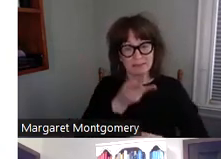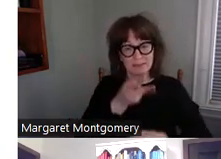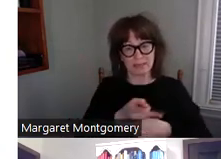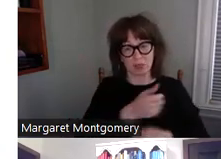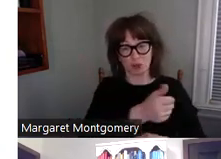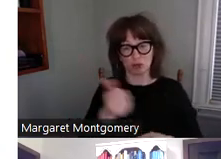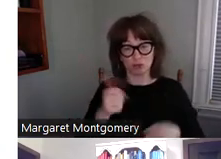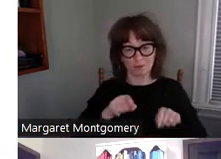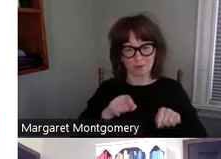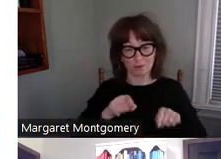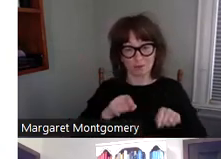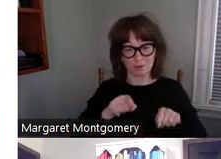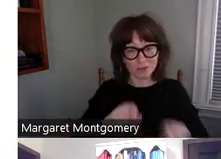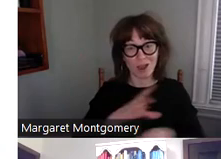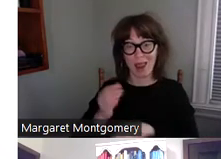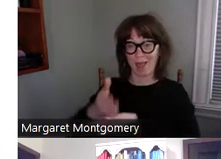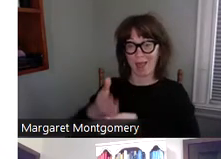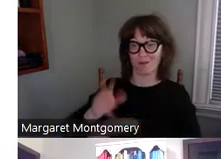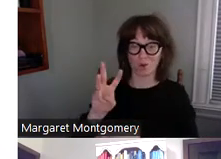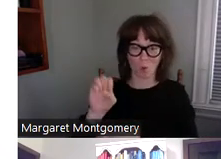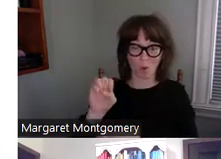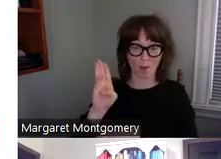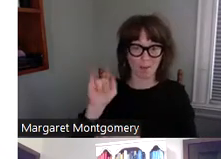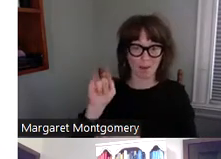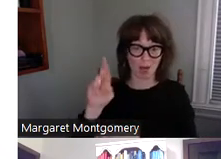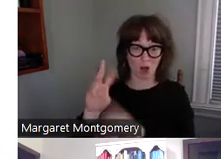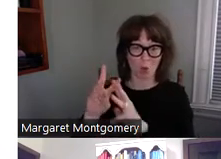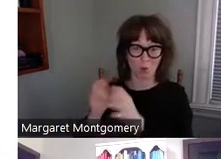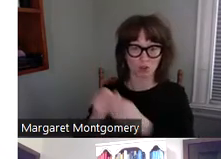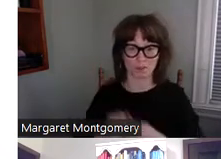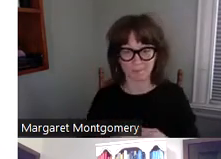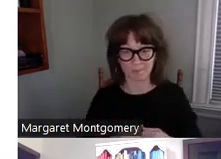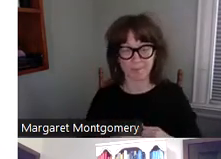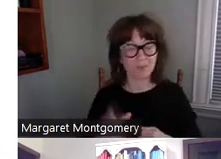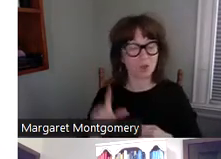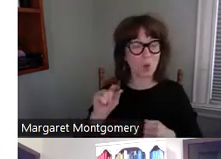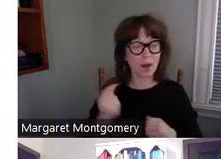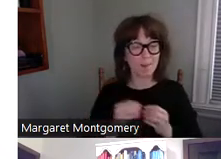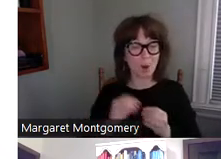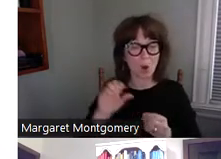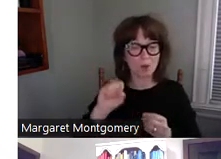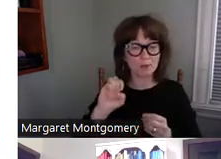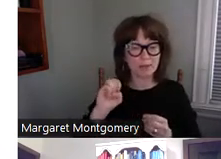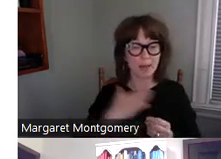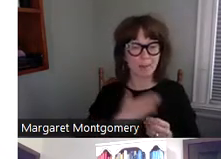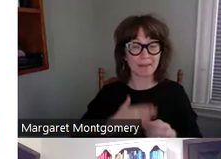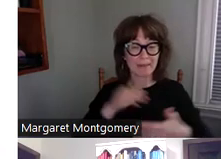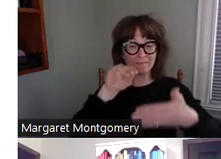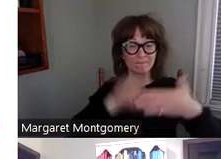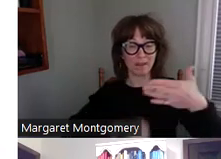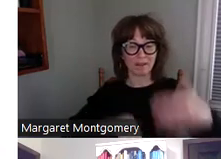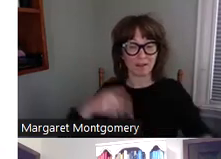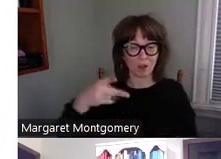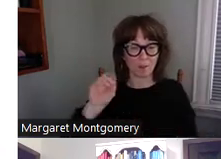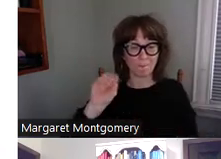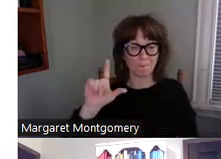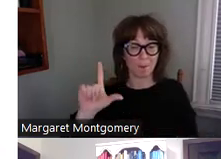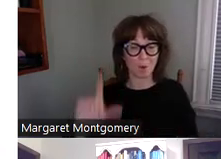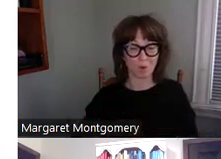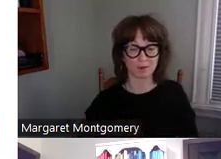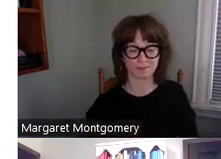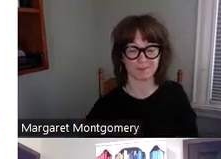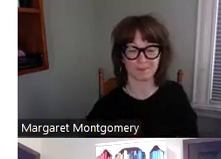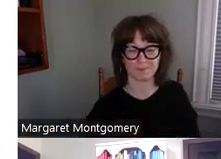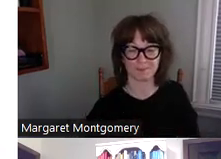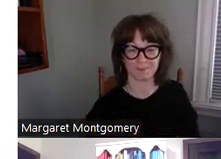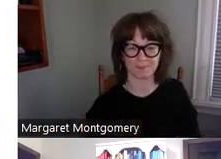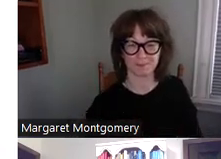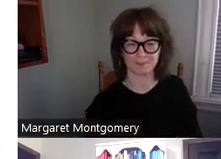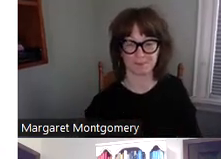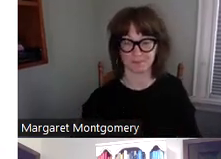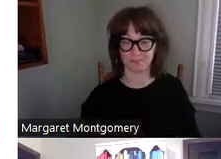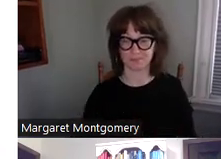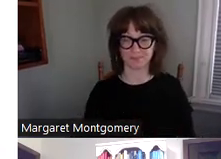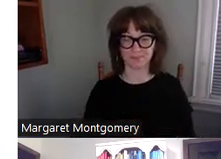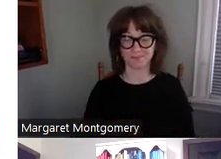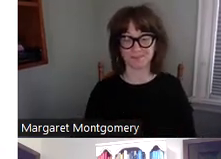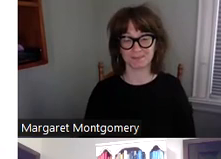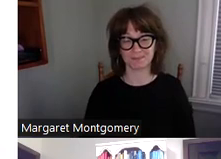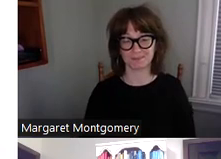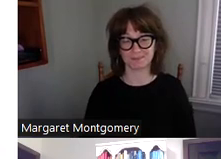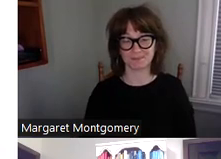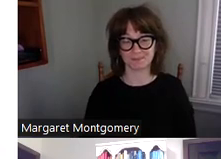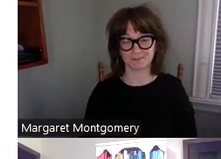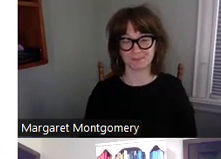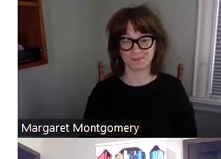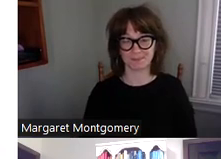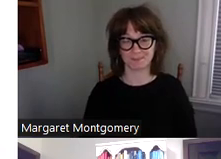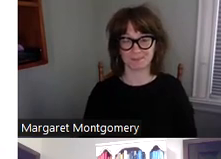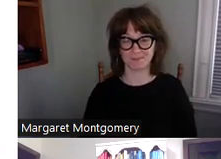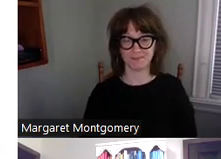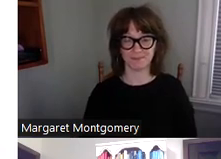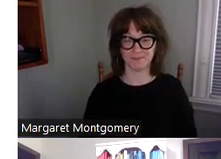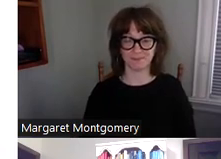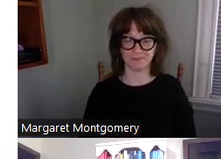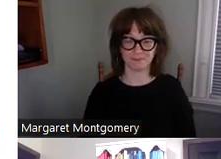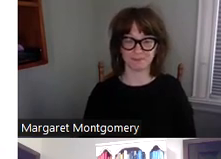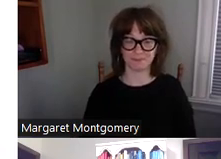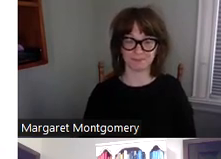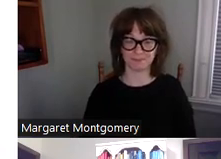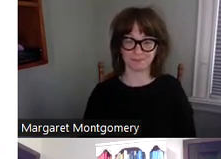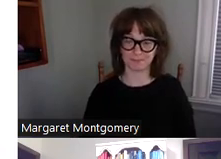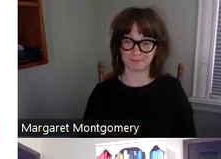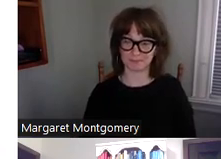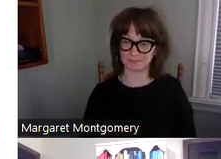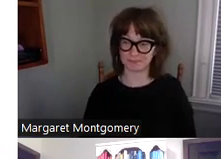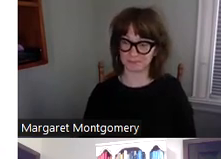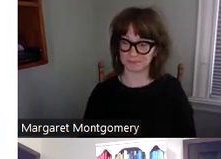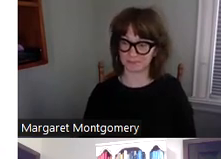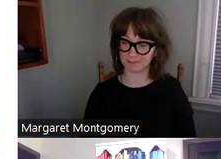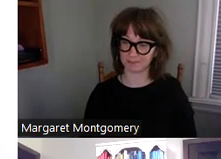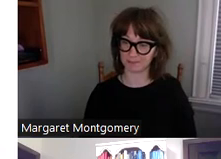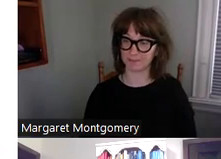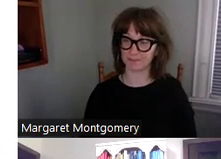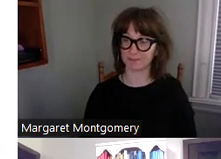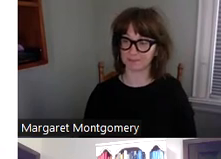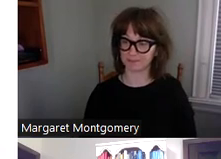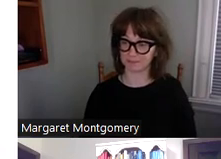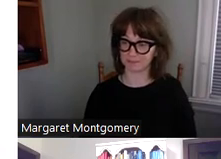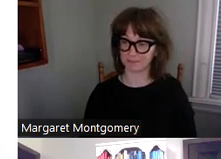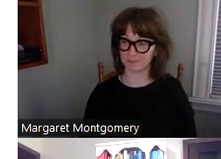12:06:00 after we'll give him about 20 more seconds for you all to fill the pollute link